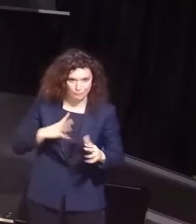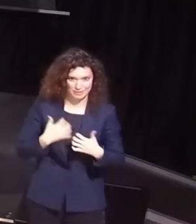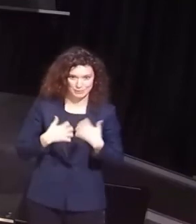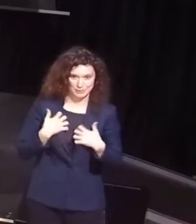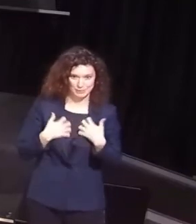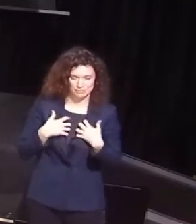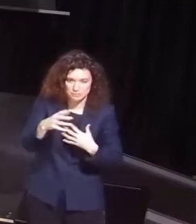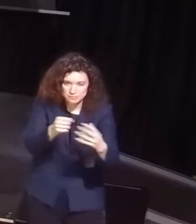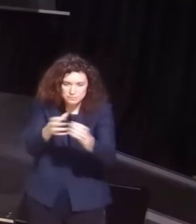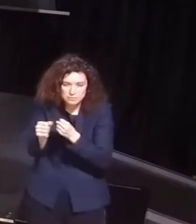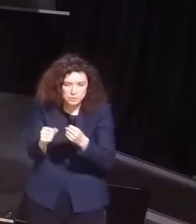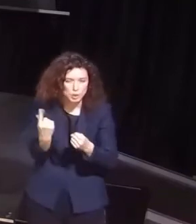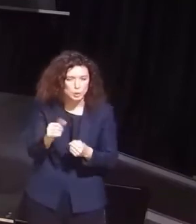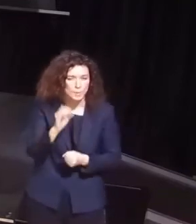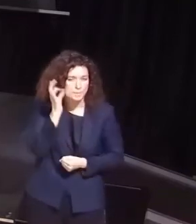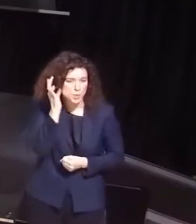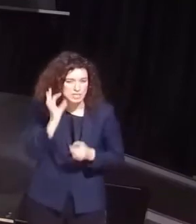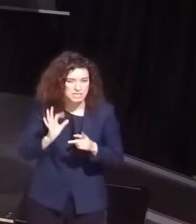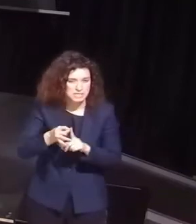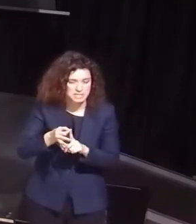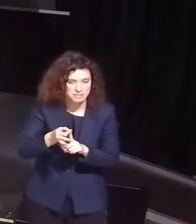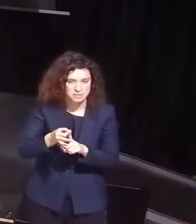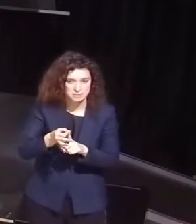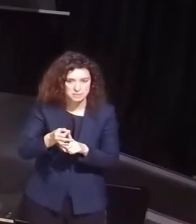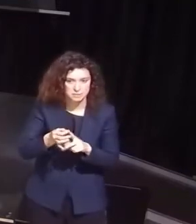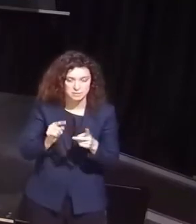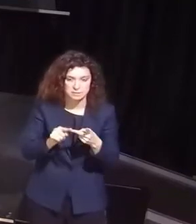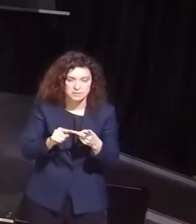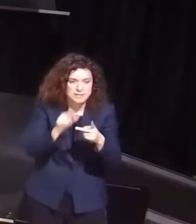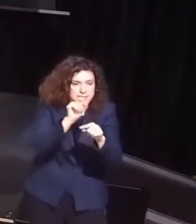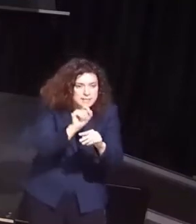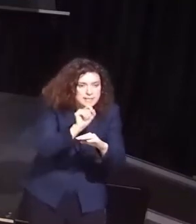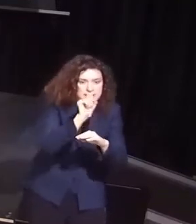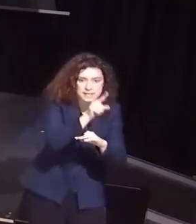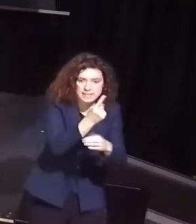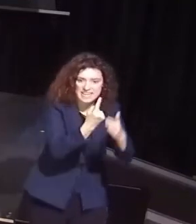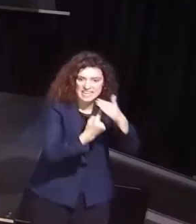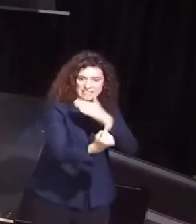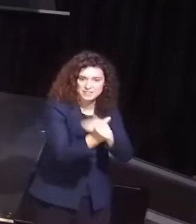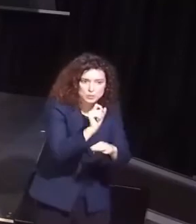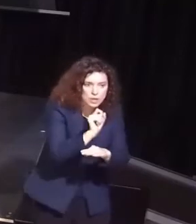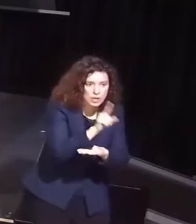Avoid reaching out to specific individuals just because they may have a disability.